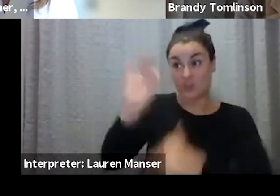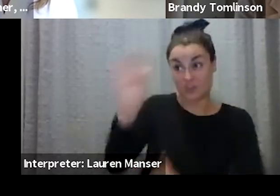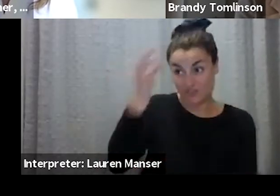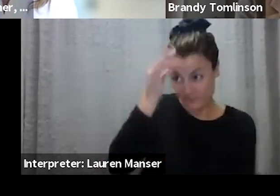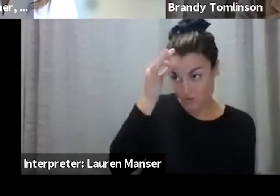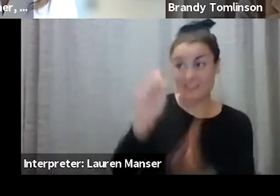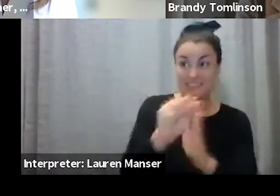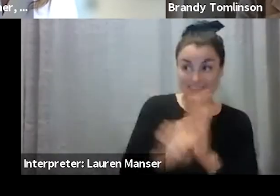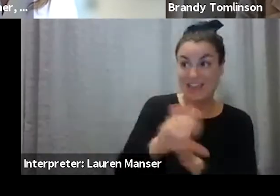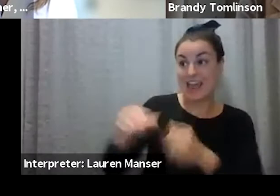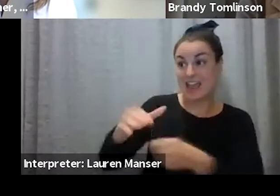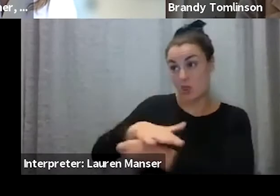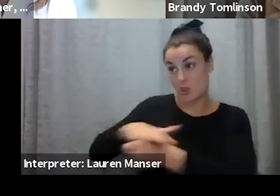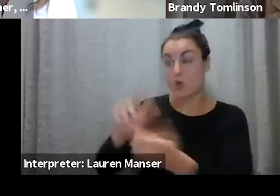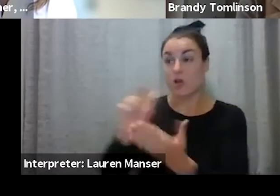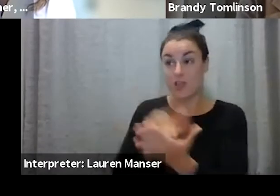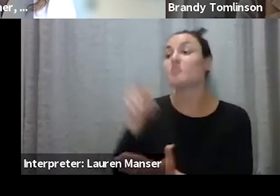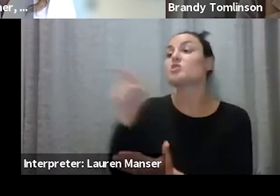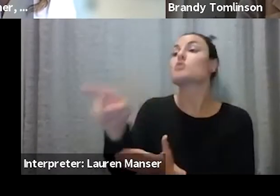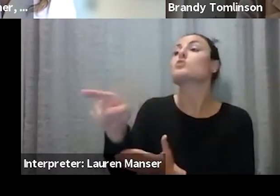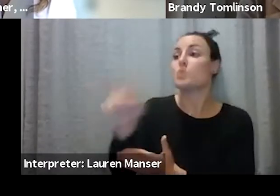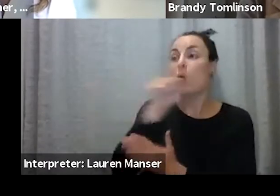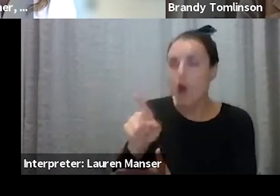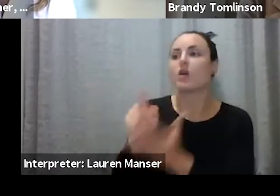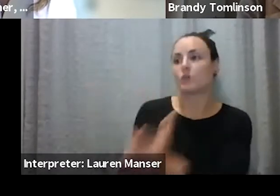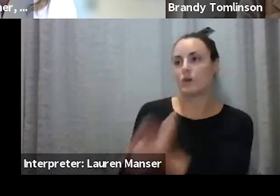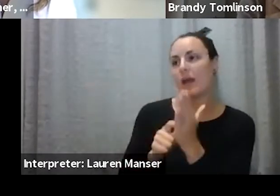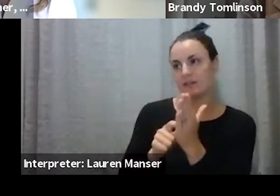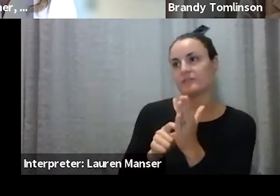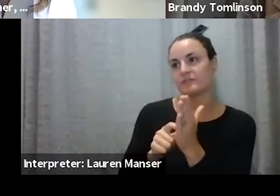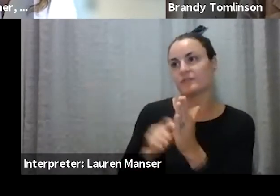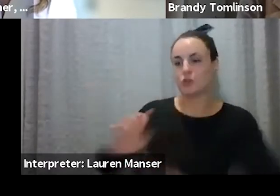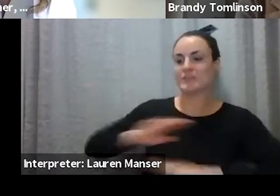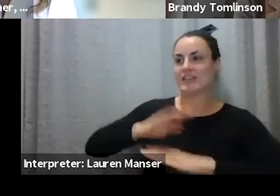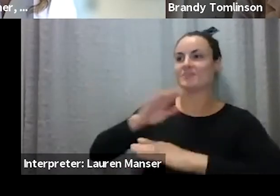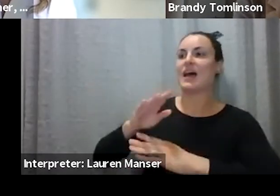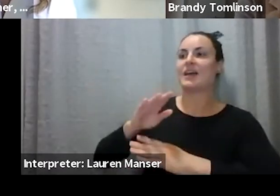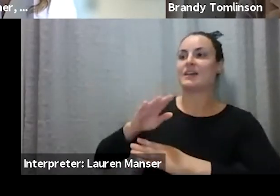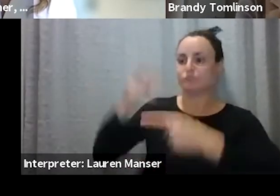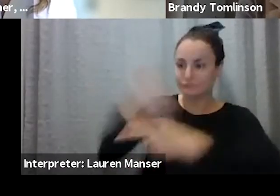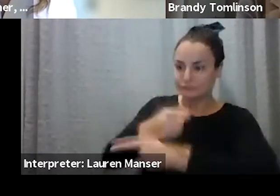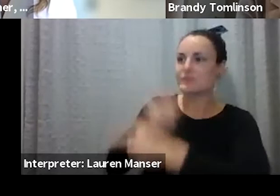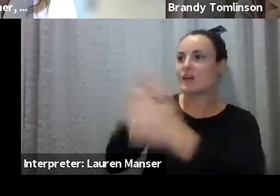they are required to make reasonable accommodations to an otherwise qualified applicant